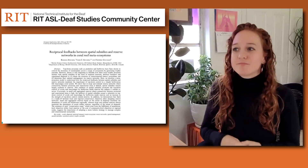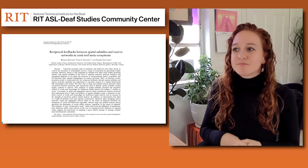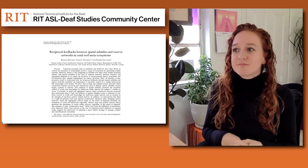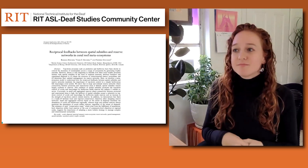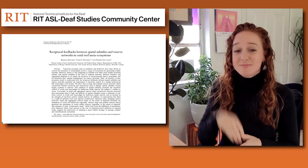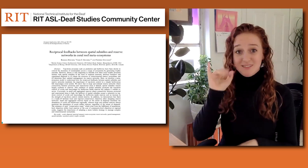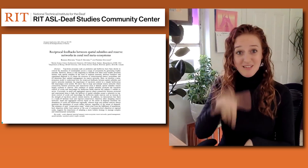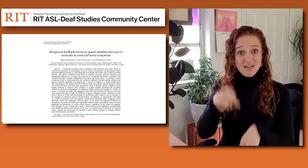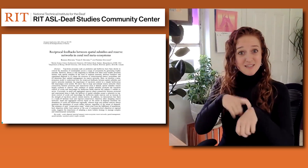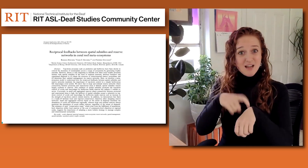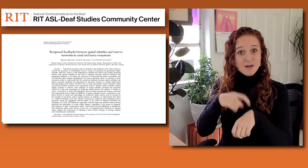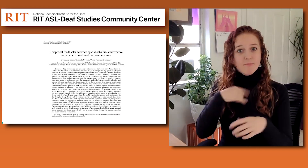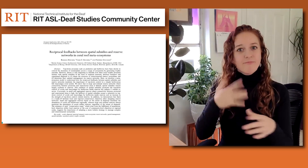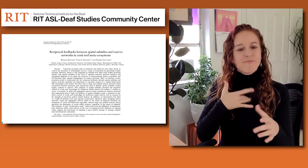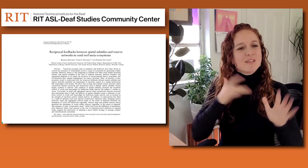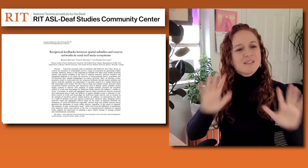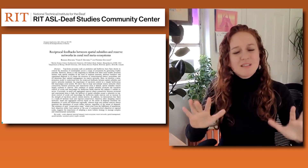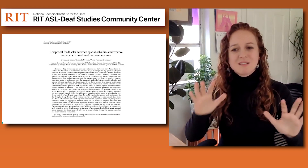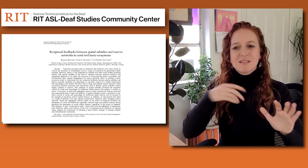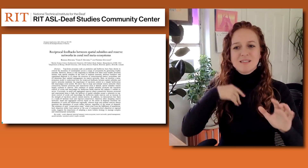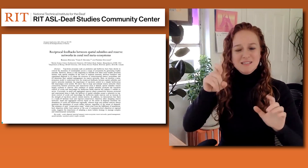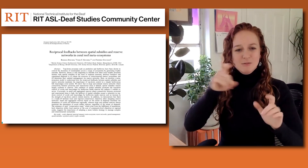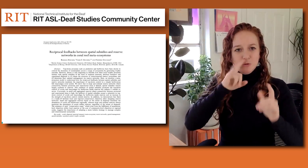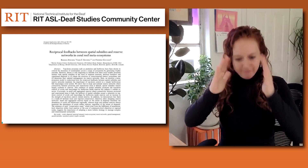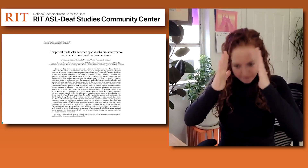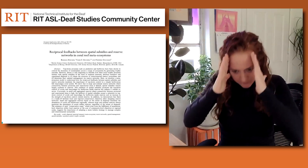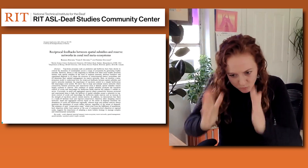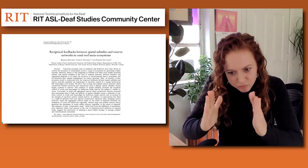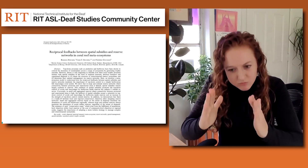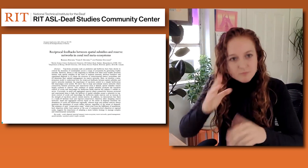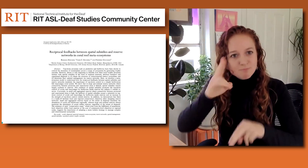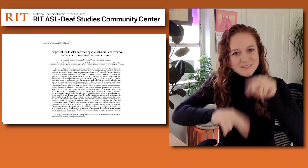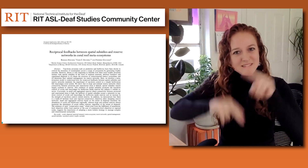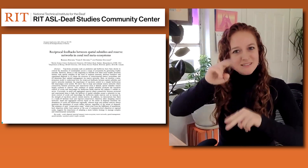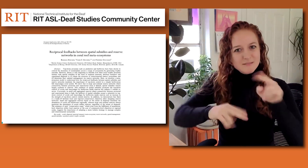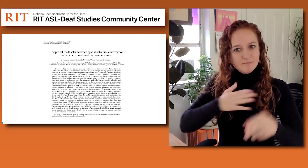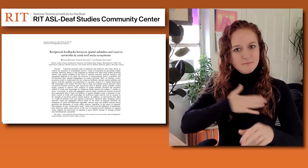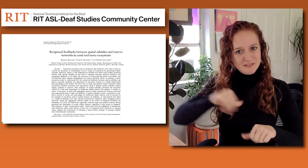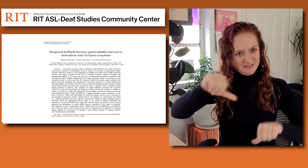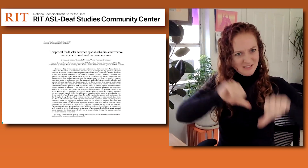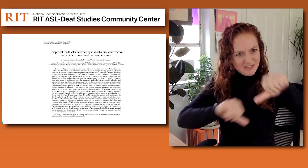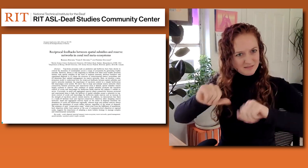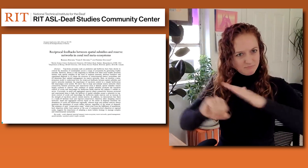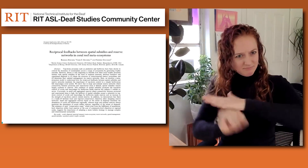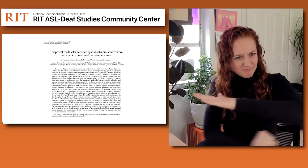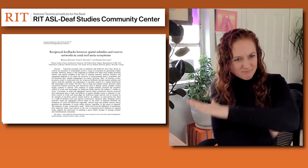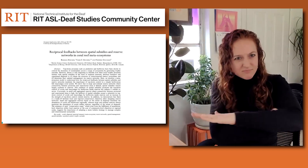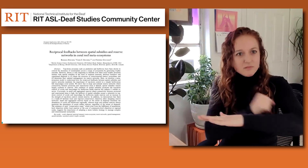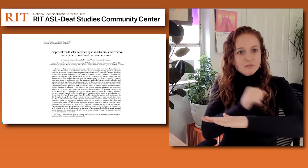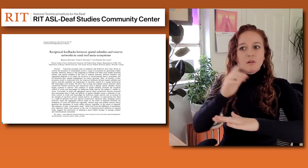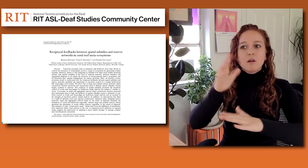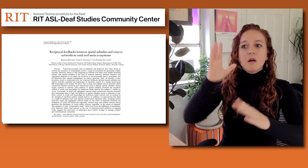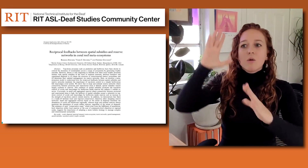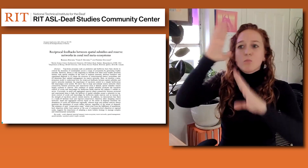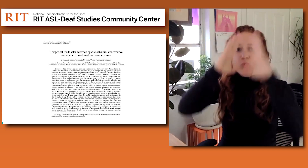where we would just write back and forth to one another. I just thought, you know, I need to focus